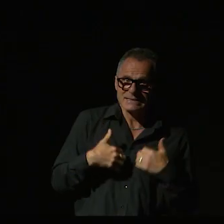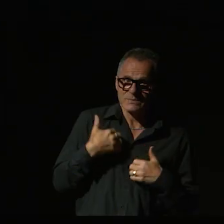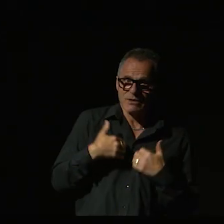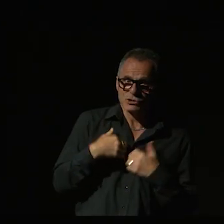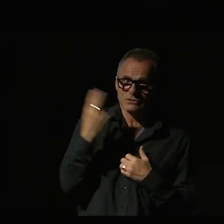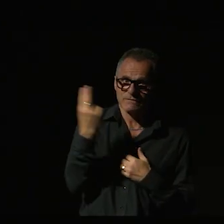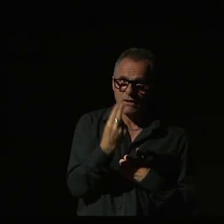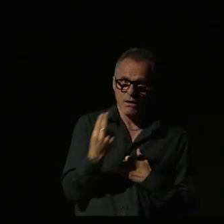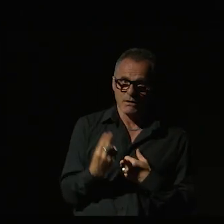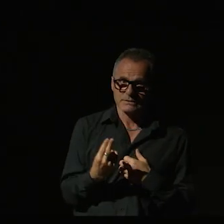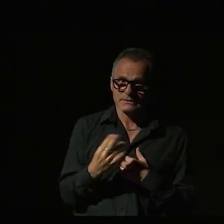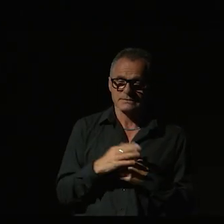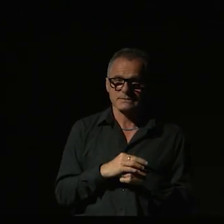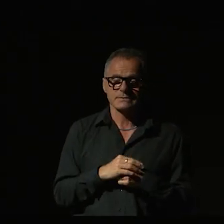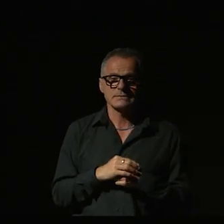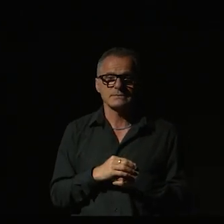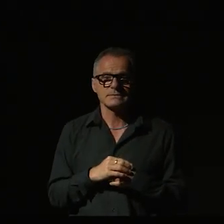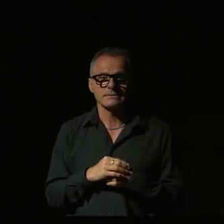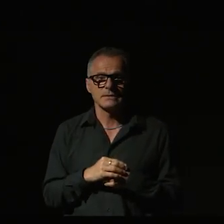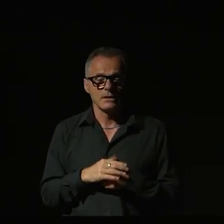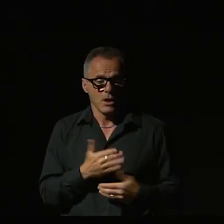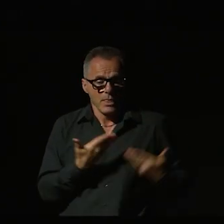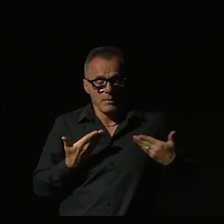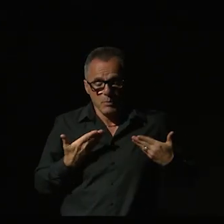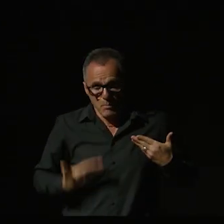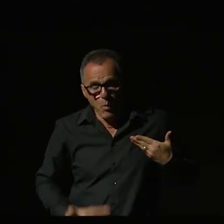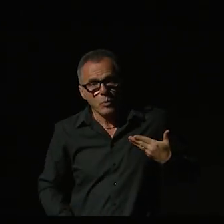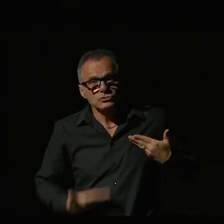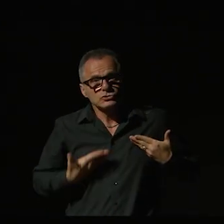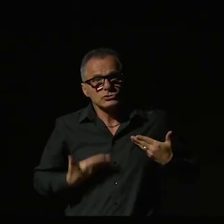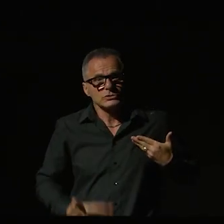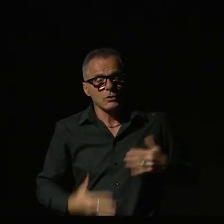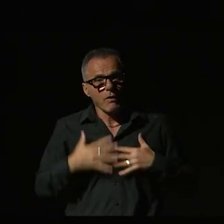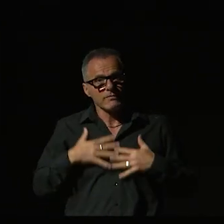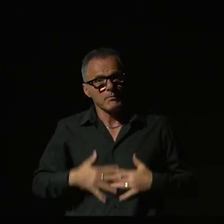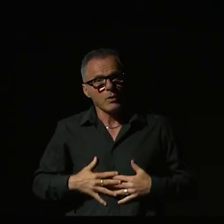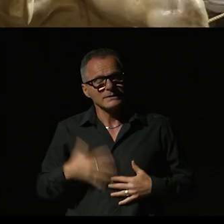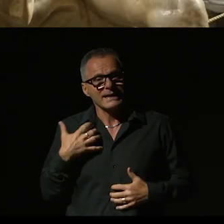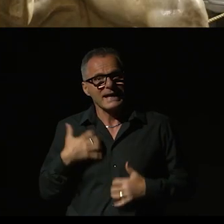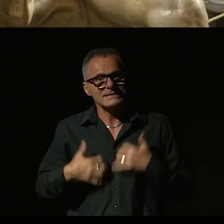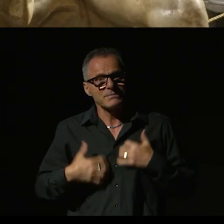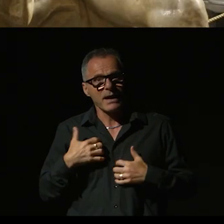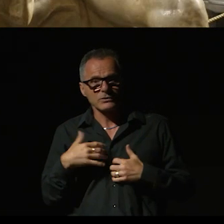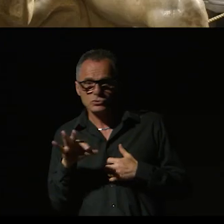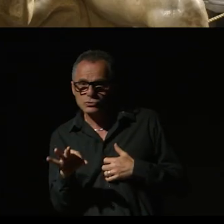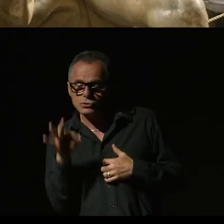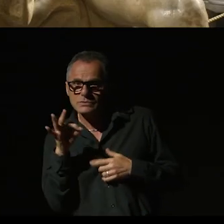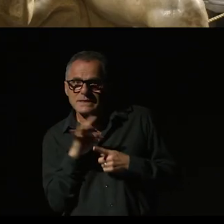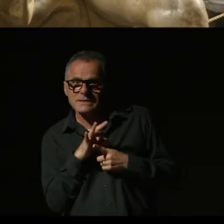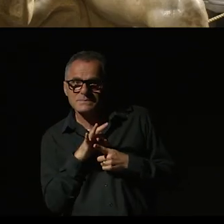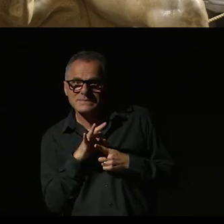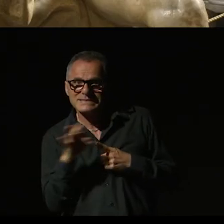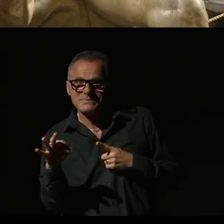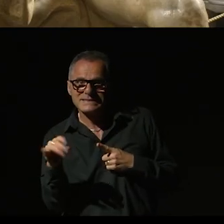maybe a torsion of the body that inspired, that chose the specific perspective.